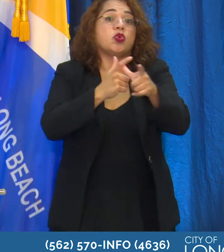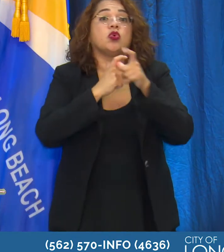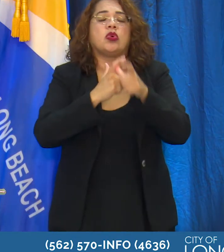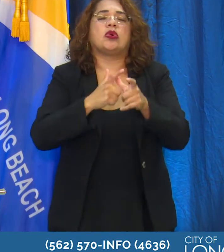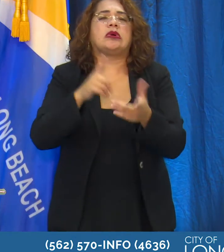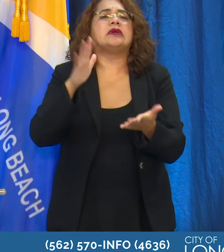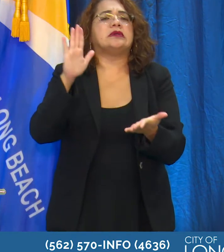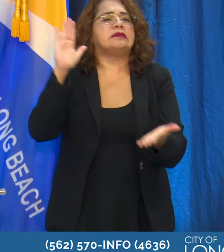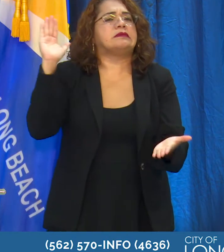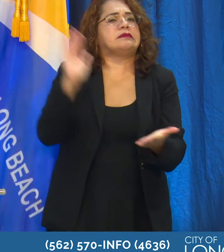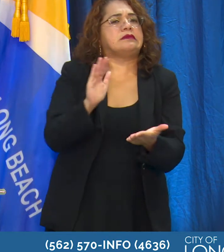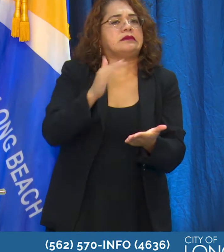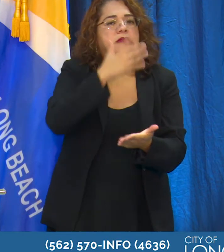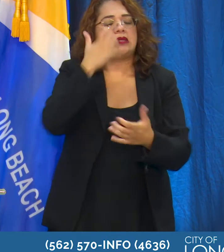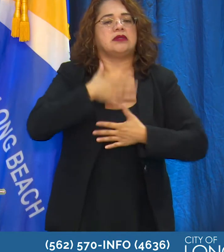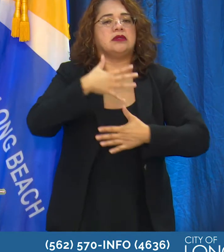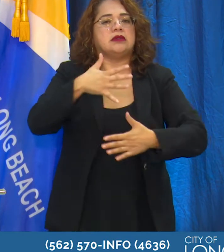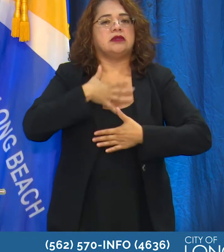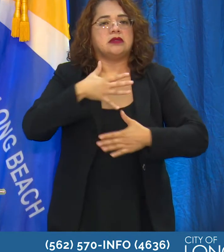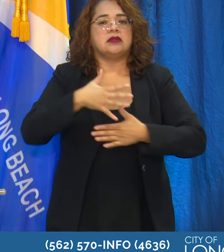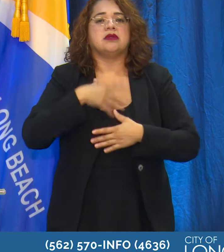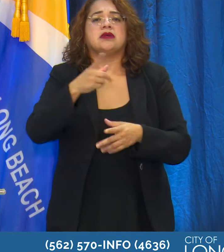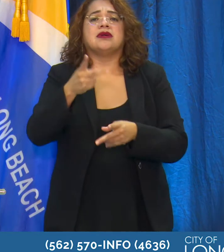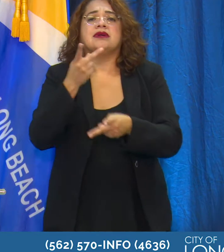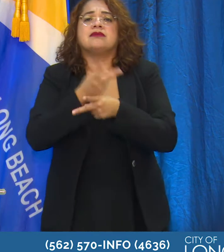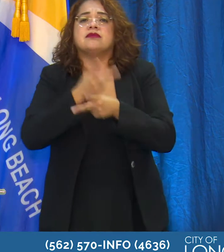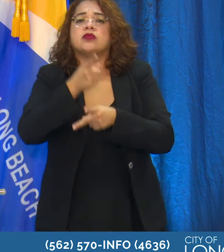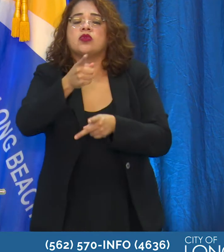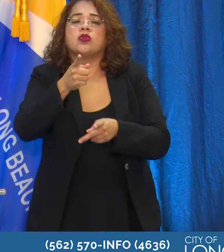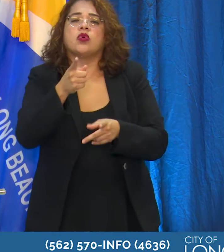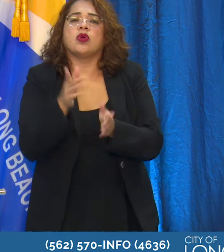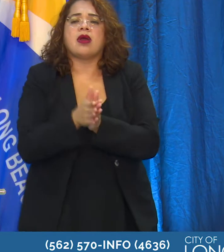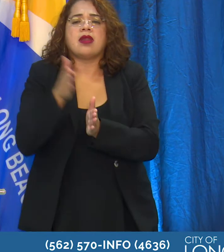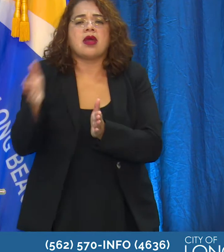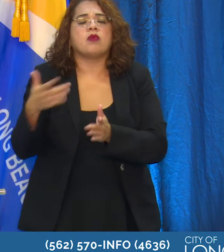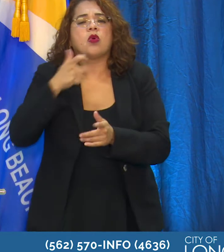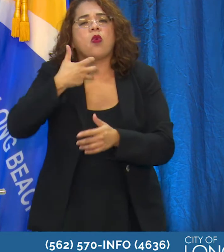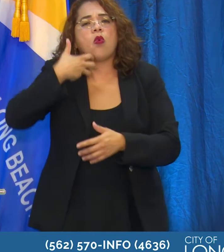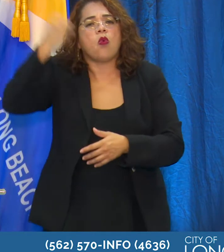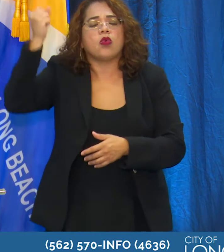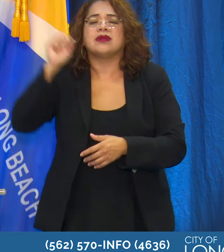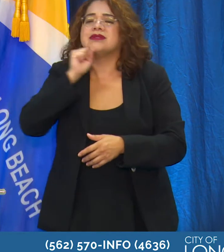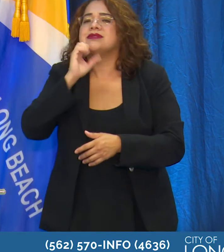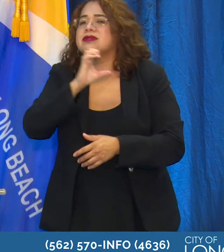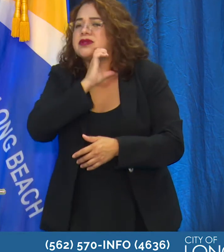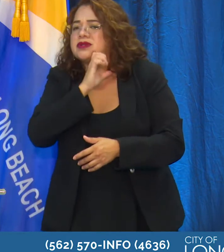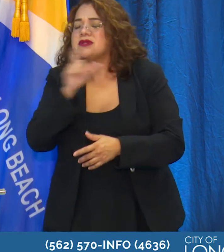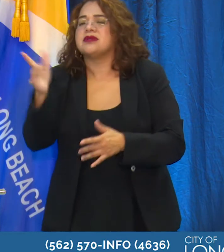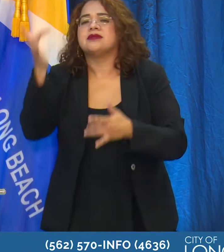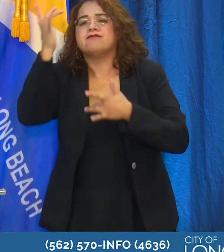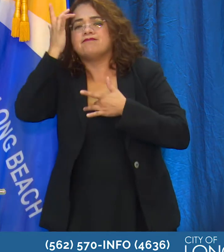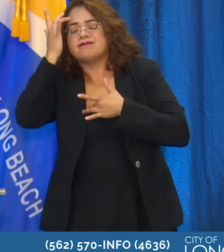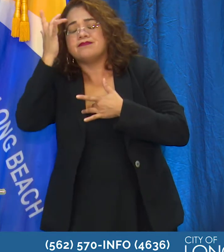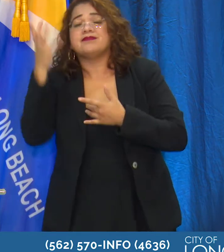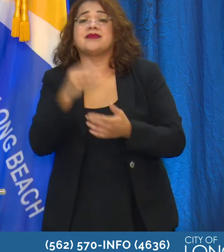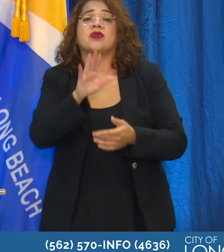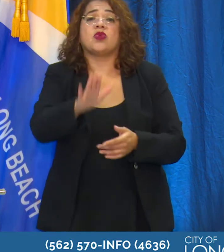If you can, check on older adults or homebound individuals to make sure they are not affected by the heat and don't forget to take care of your pets if you have one.